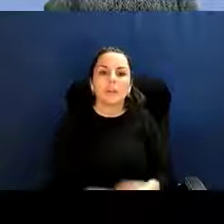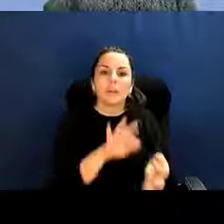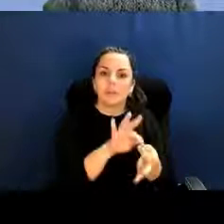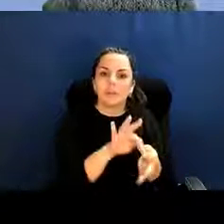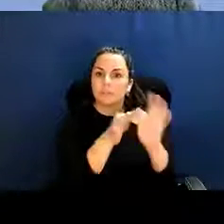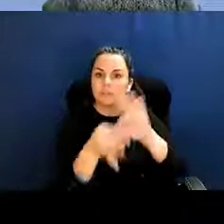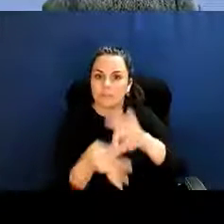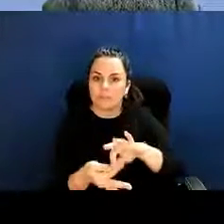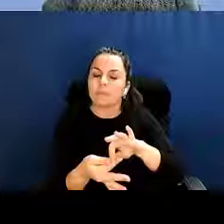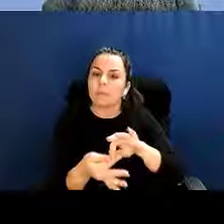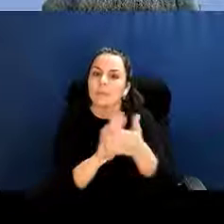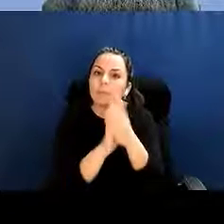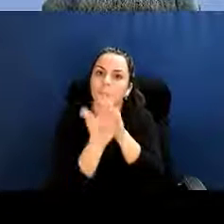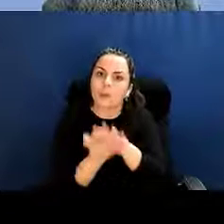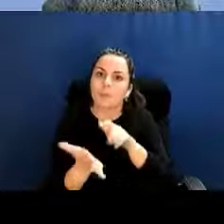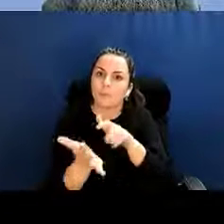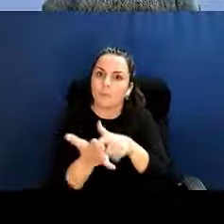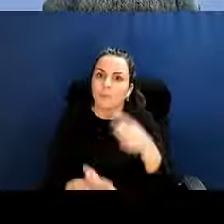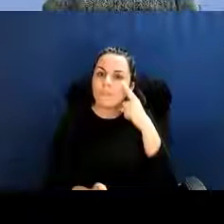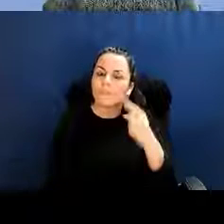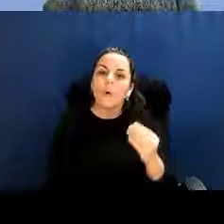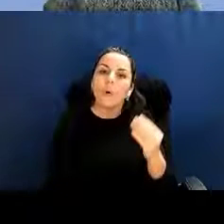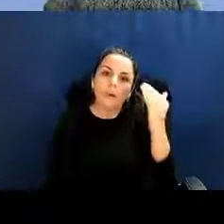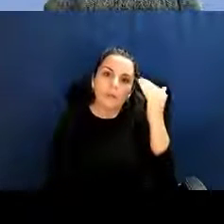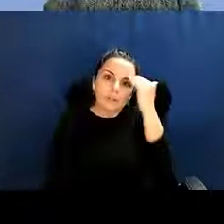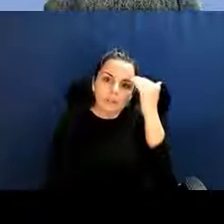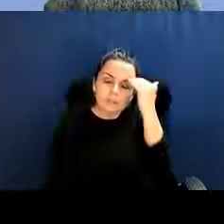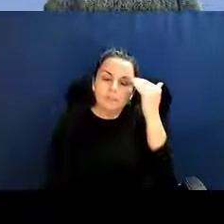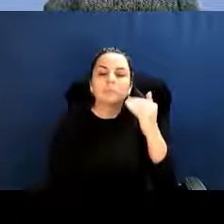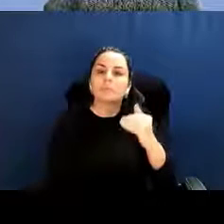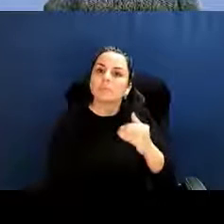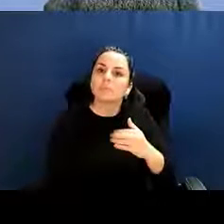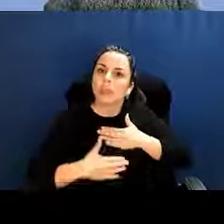for informed consent that is provided voluntarily